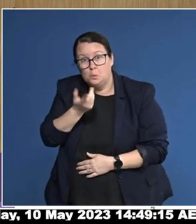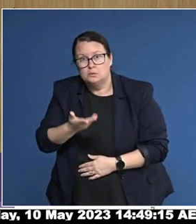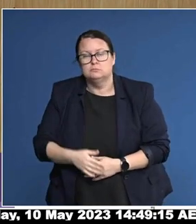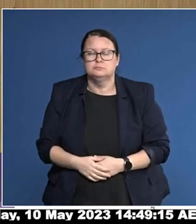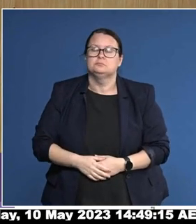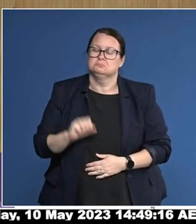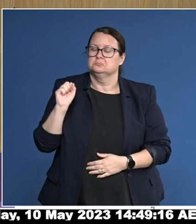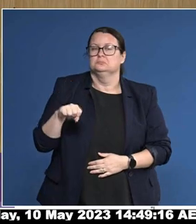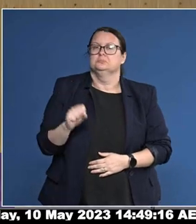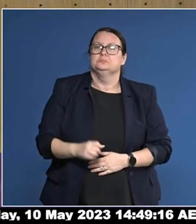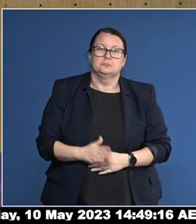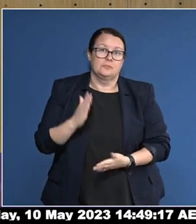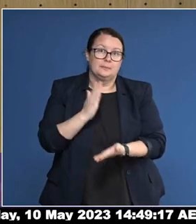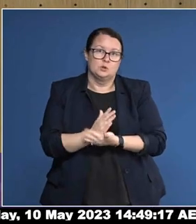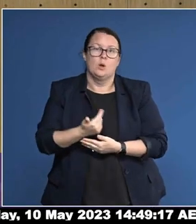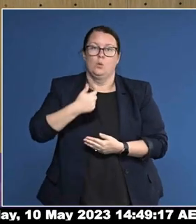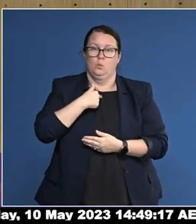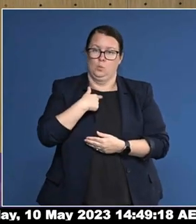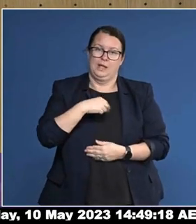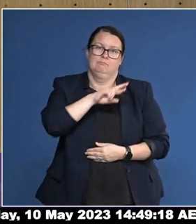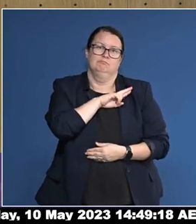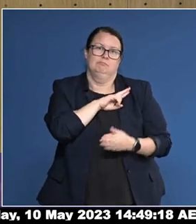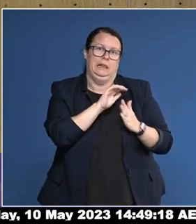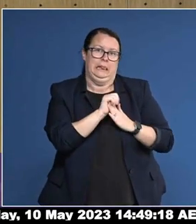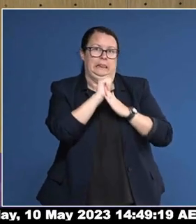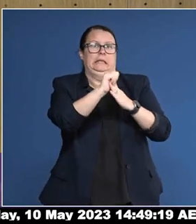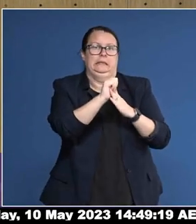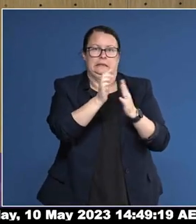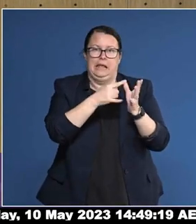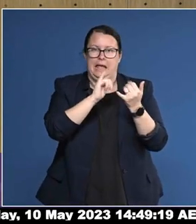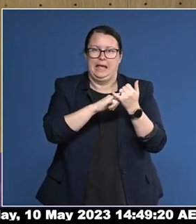Our department does have a lead role as - as the department for among other things, people